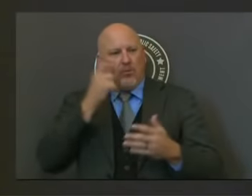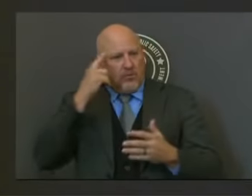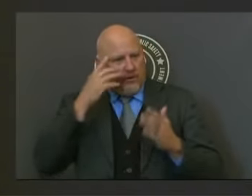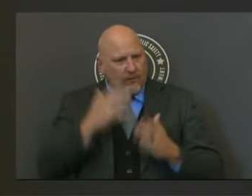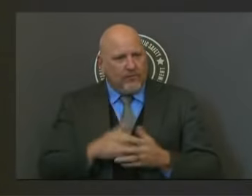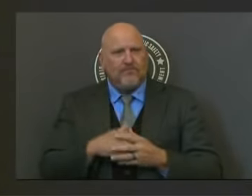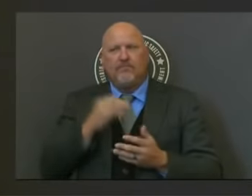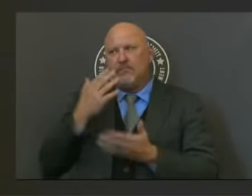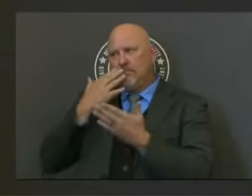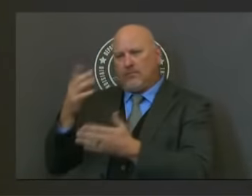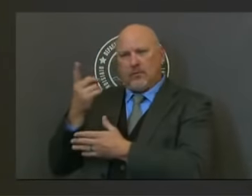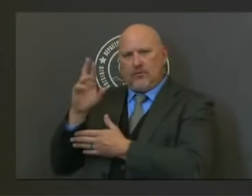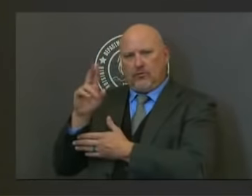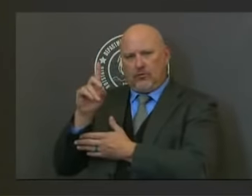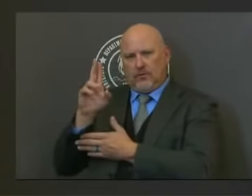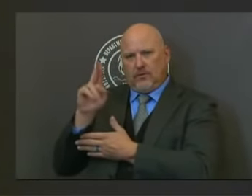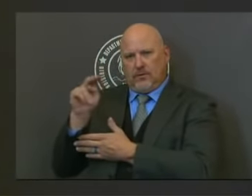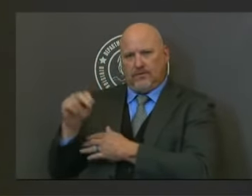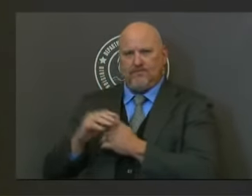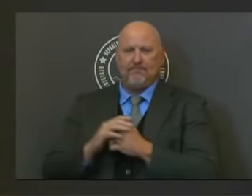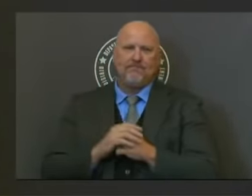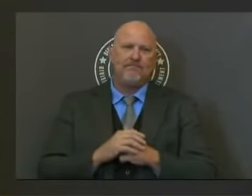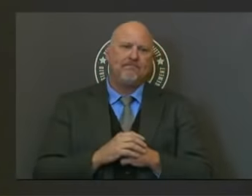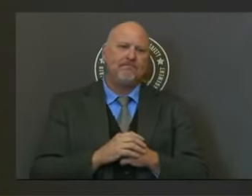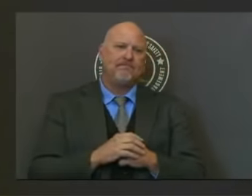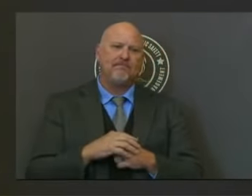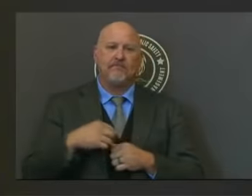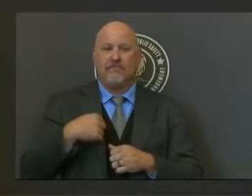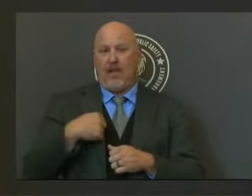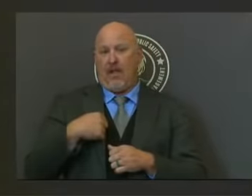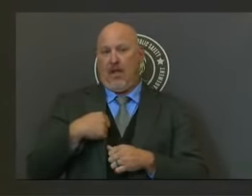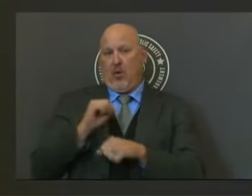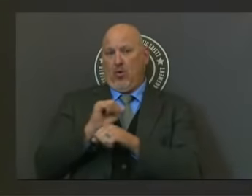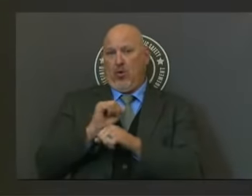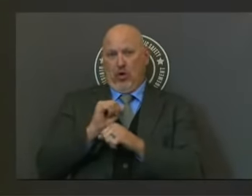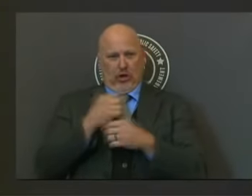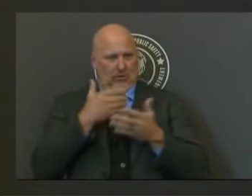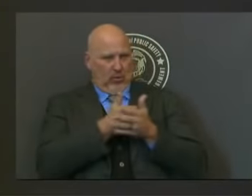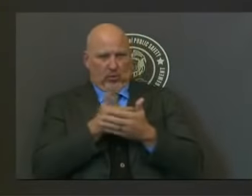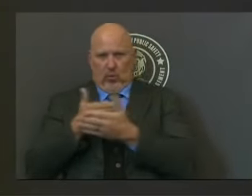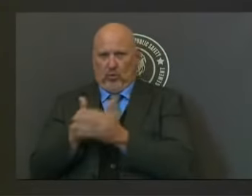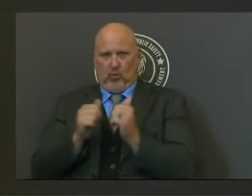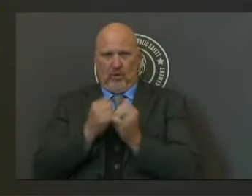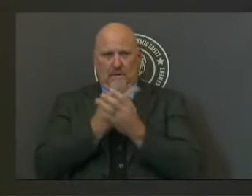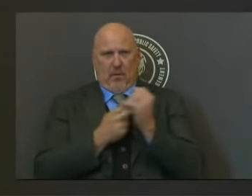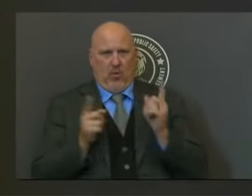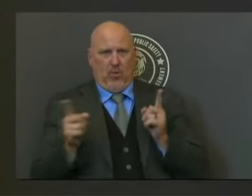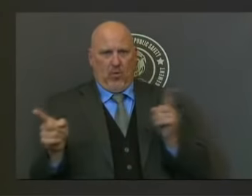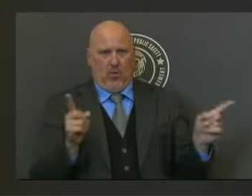of working directly with both of